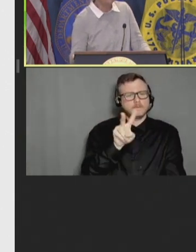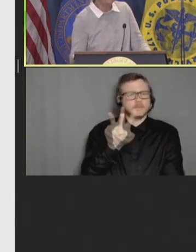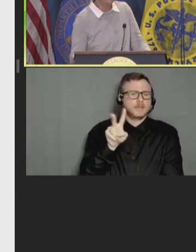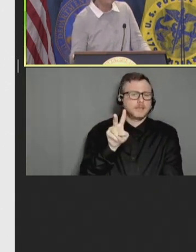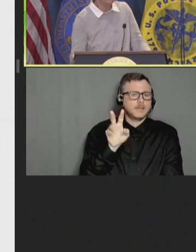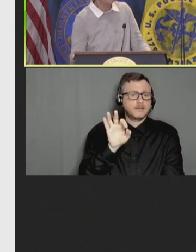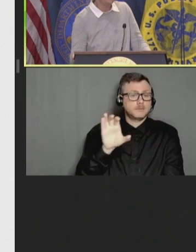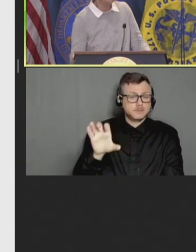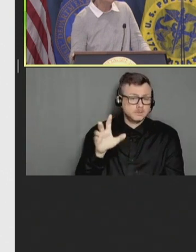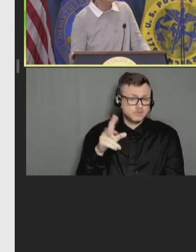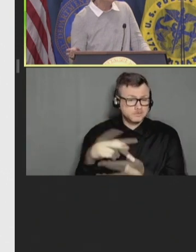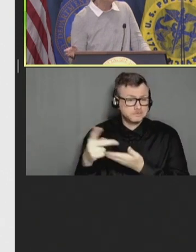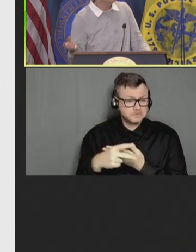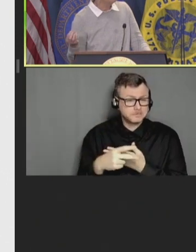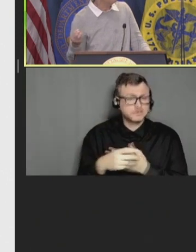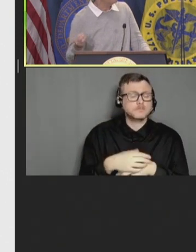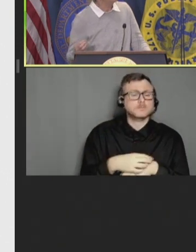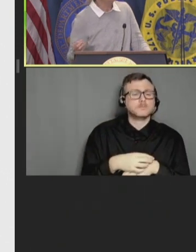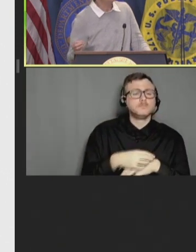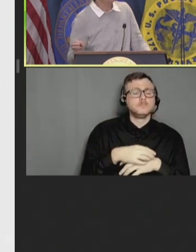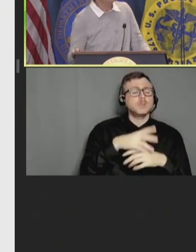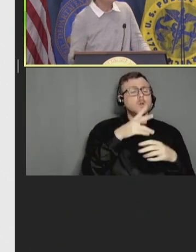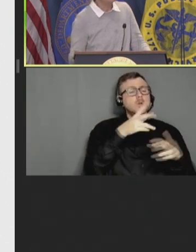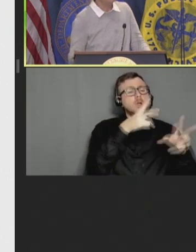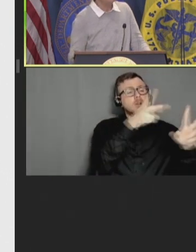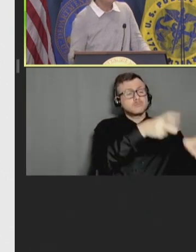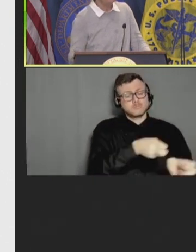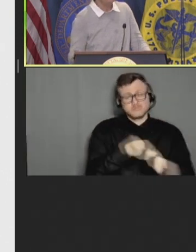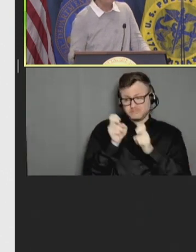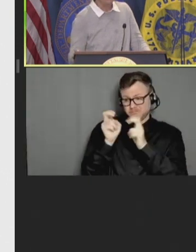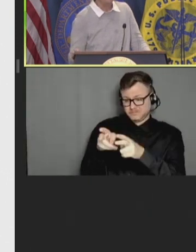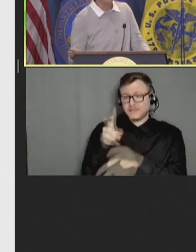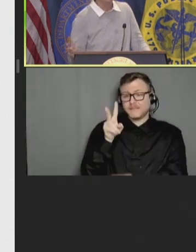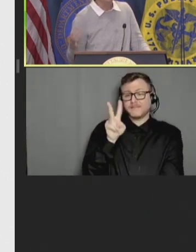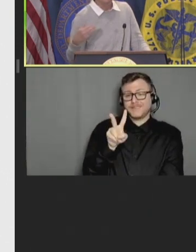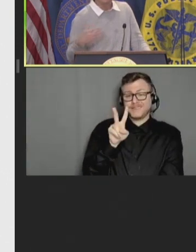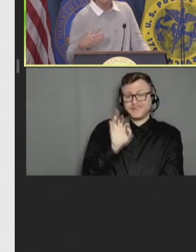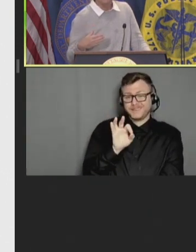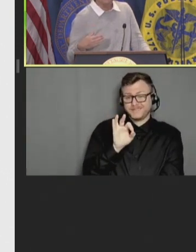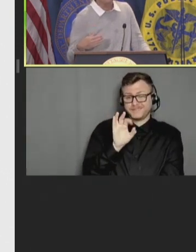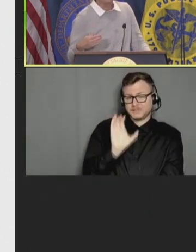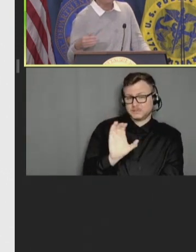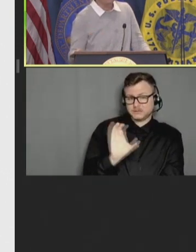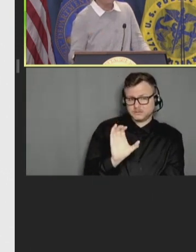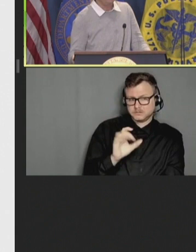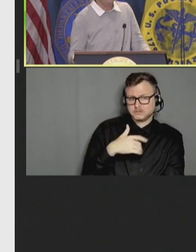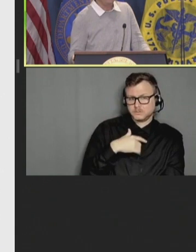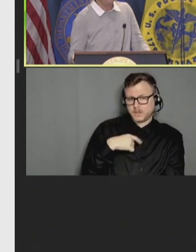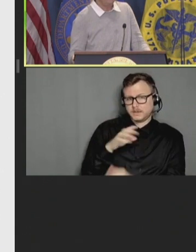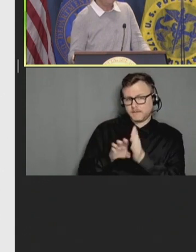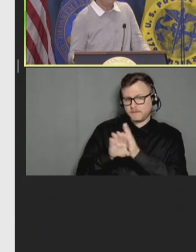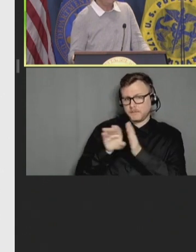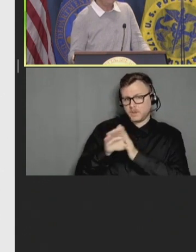And then mirroring what they do with the VFC program, we built the COVID 19 vaccination